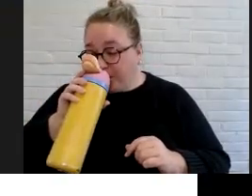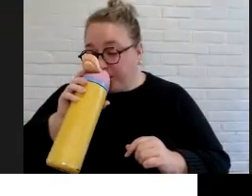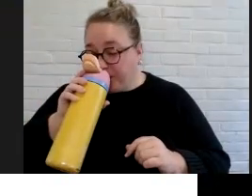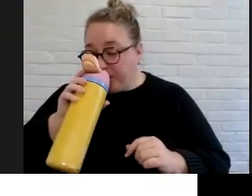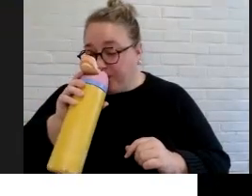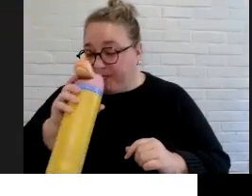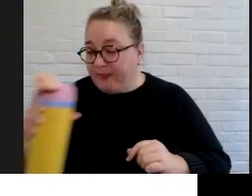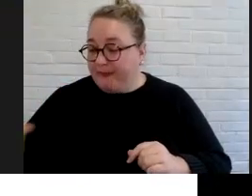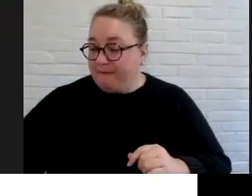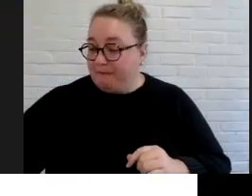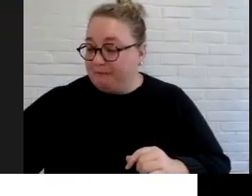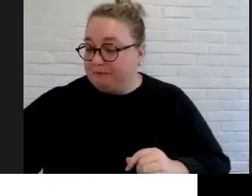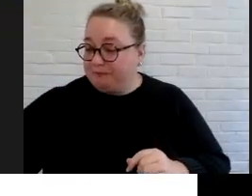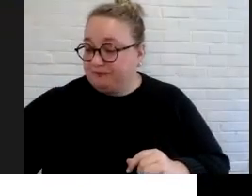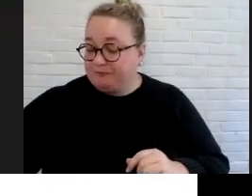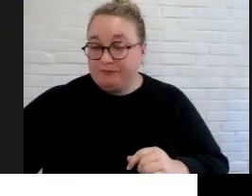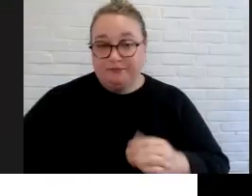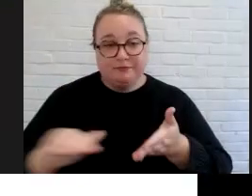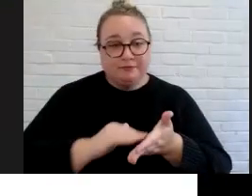Okay. Sue